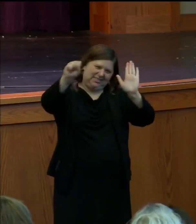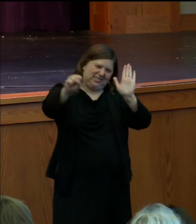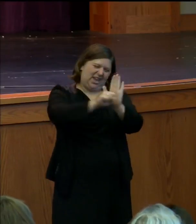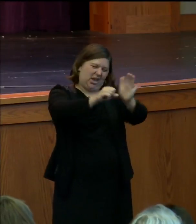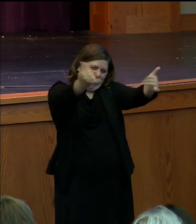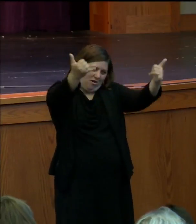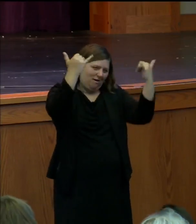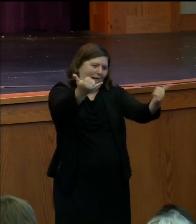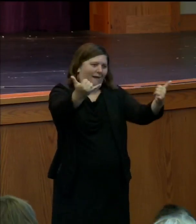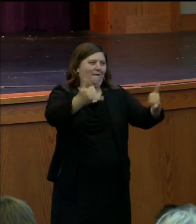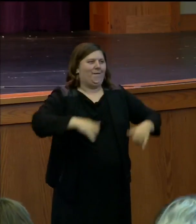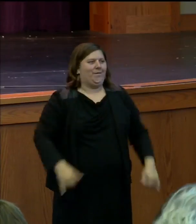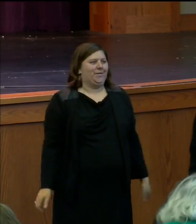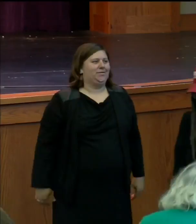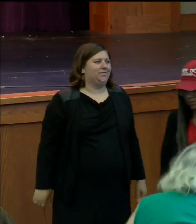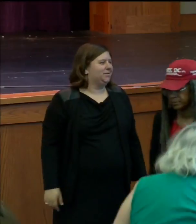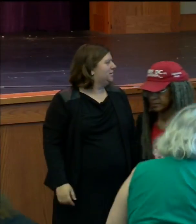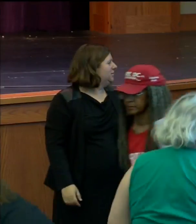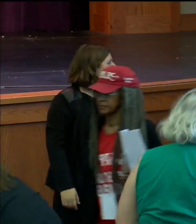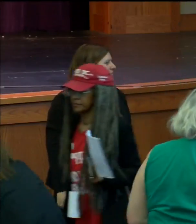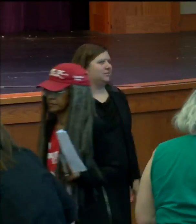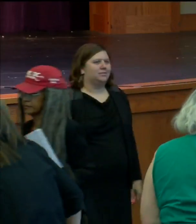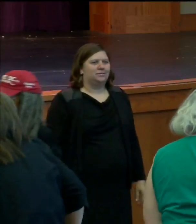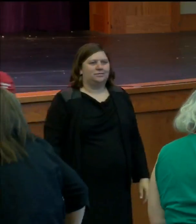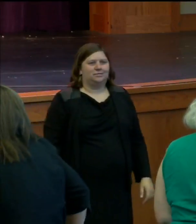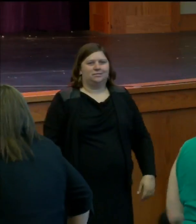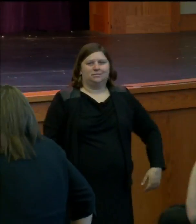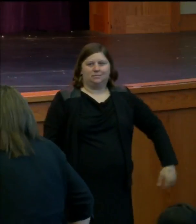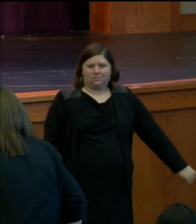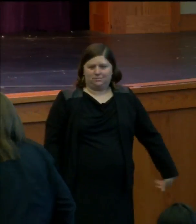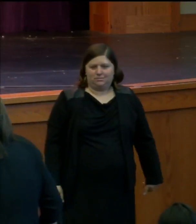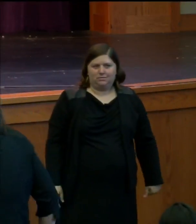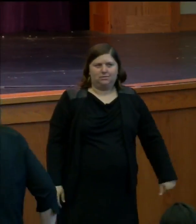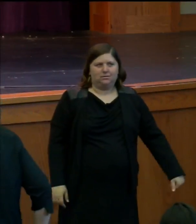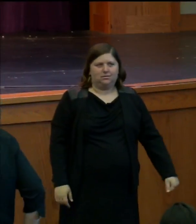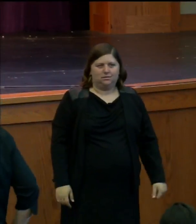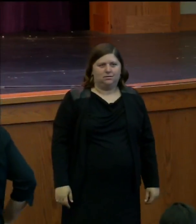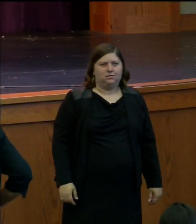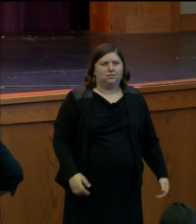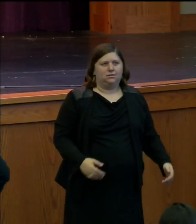THANK YOU, MISS JENKINS.